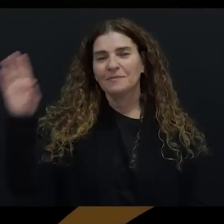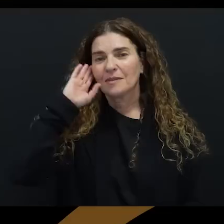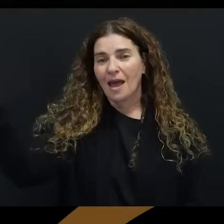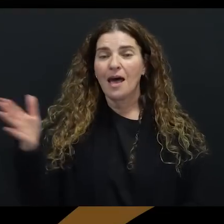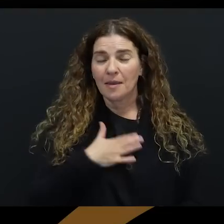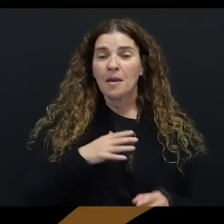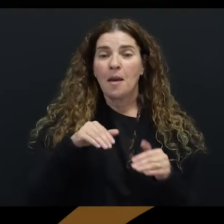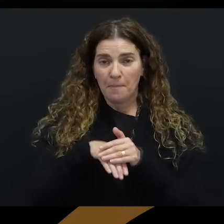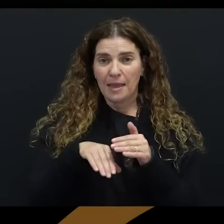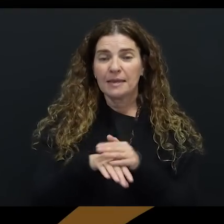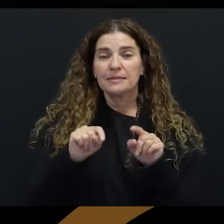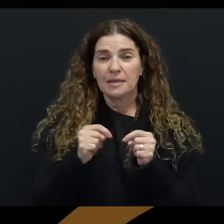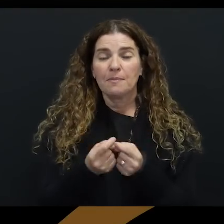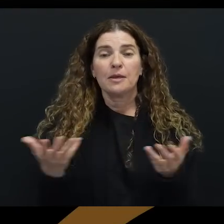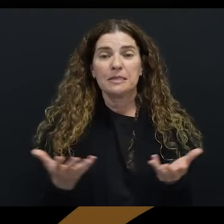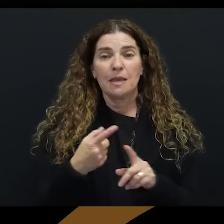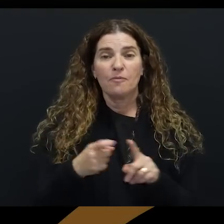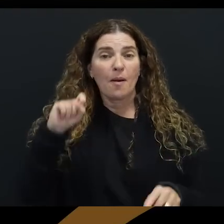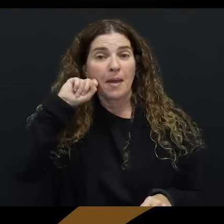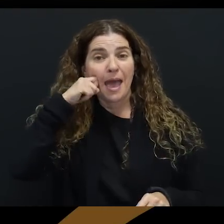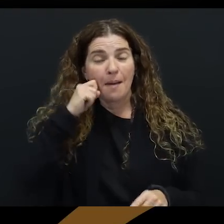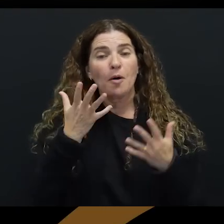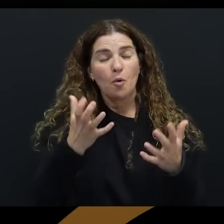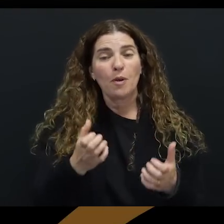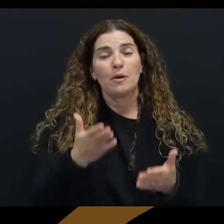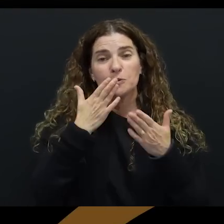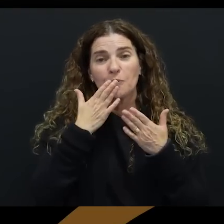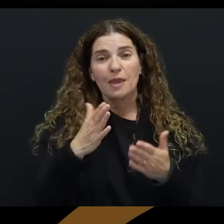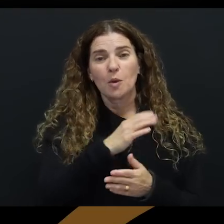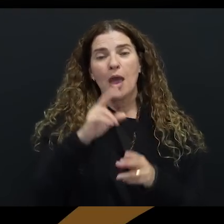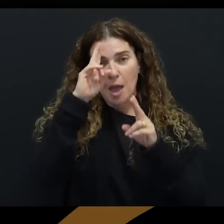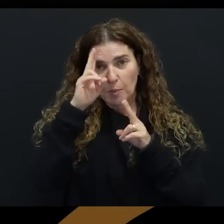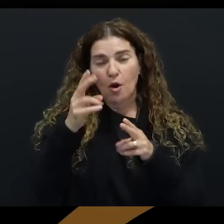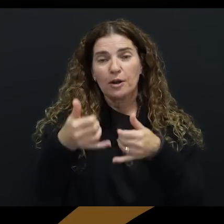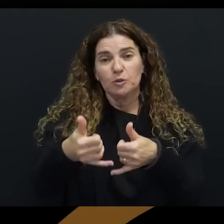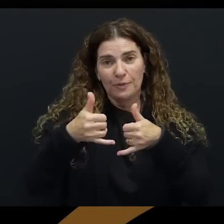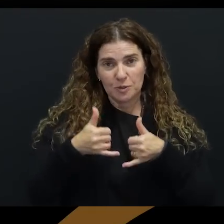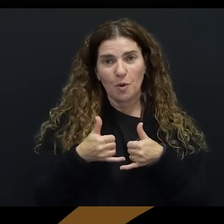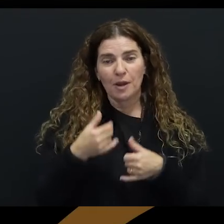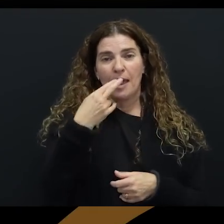Hello everyone, and thank you on behalf of the accessibility team at Apple. We are incredibly honored to receive this award.